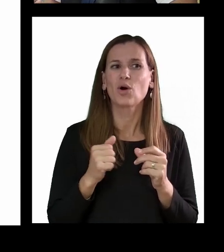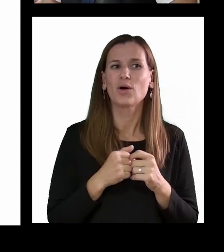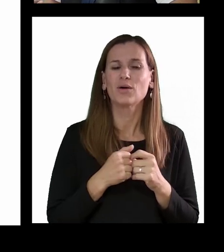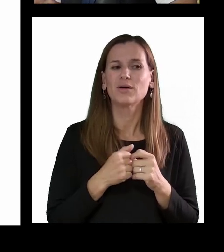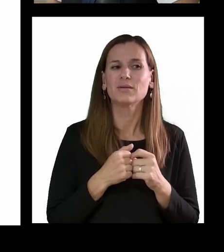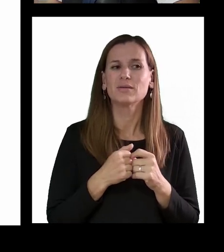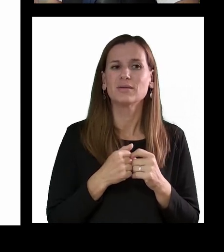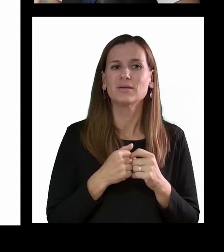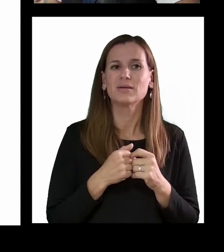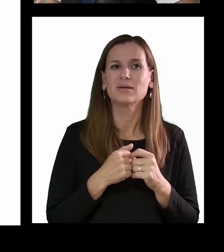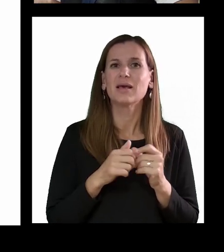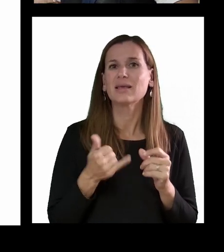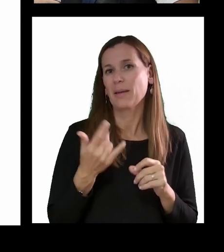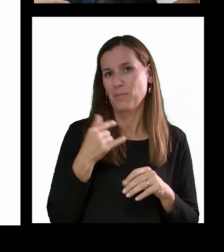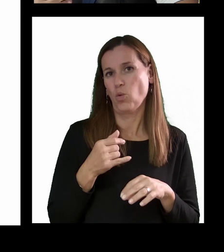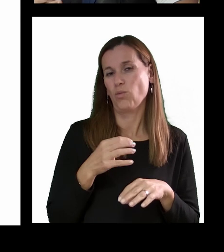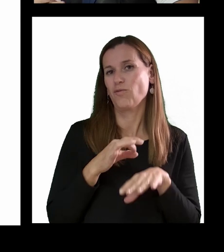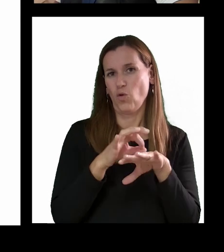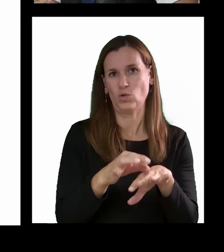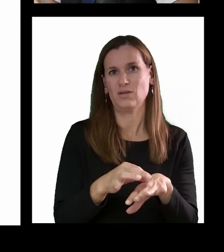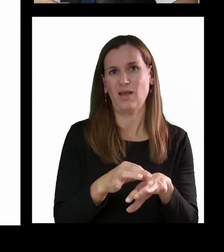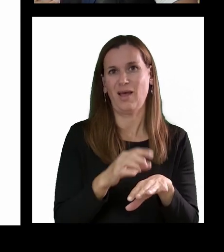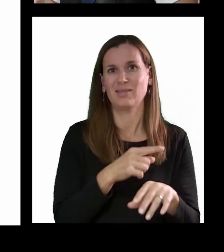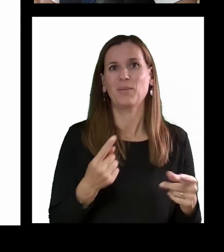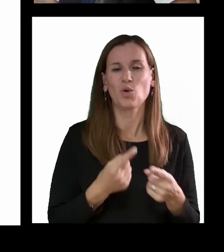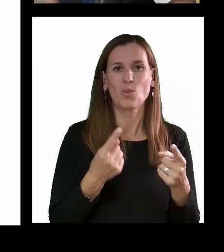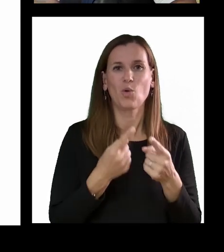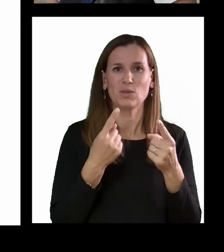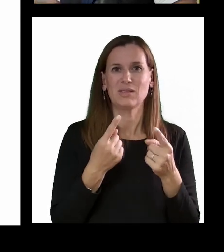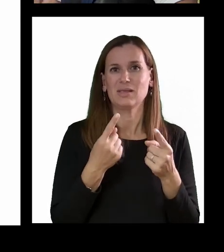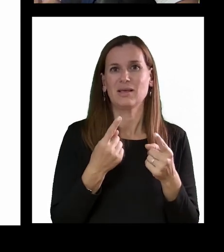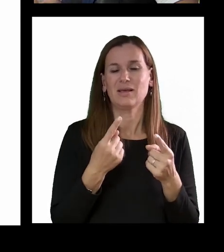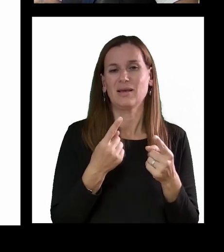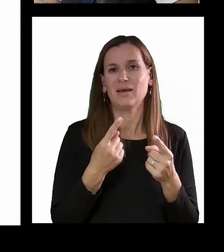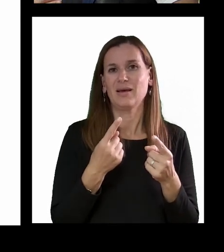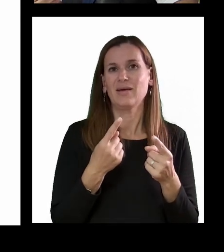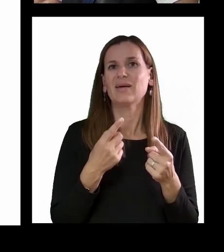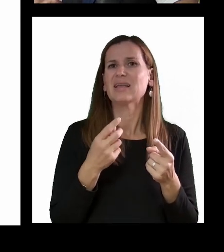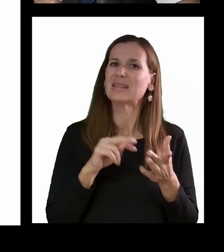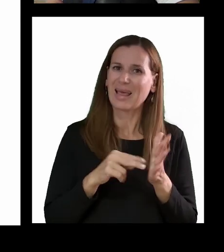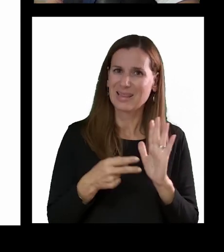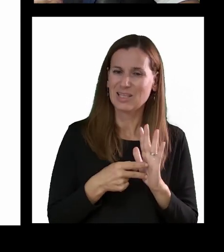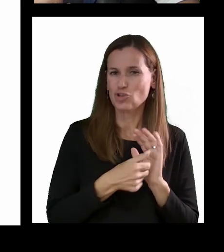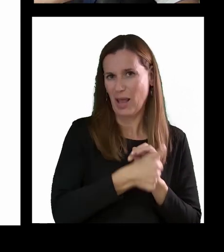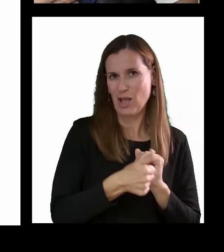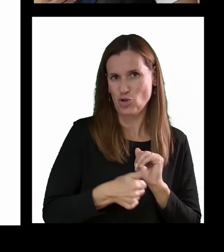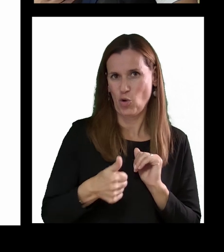the head of this promotion of the special needs technical unit that has prepared this model that is implemented by